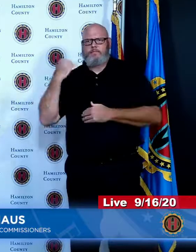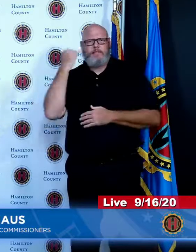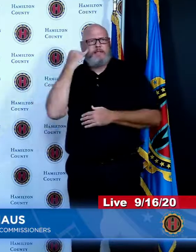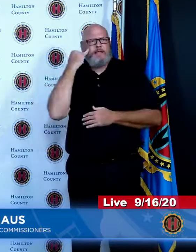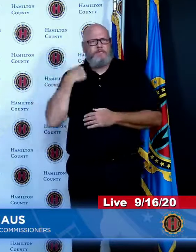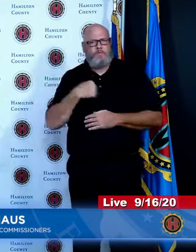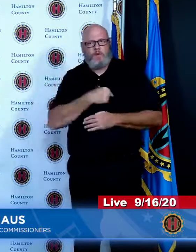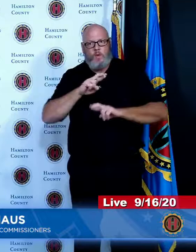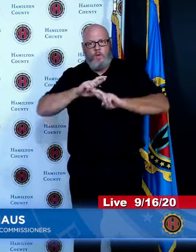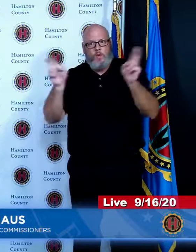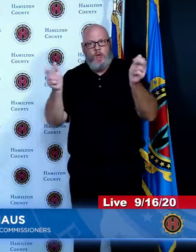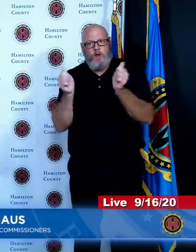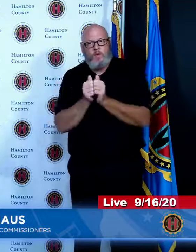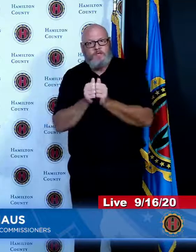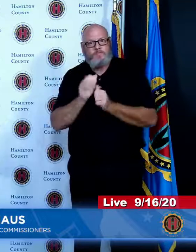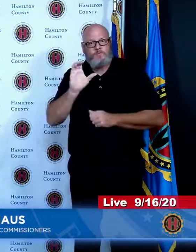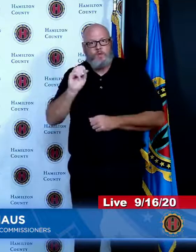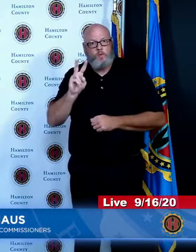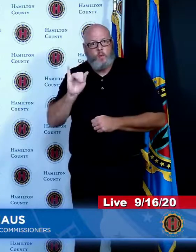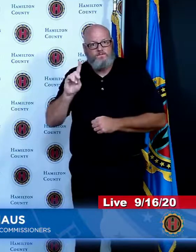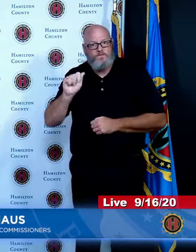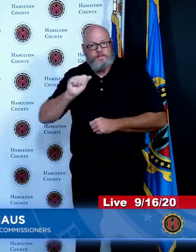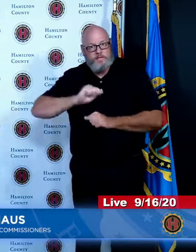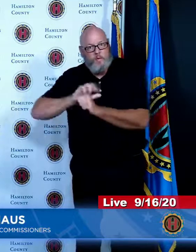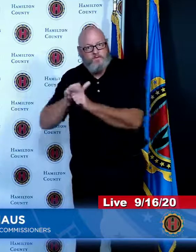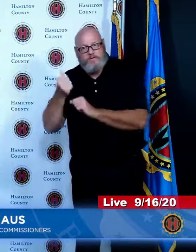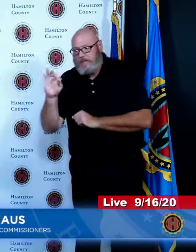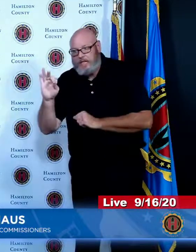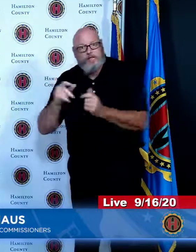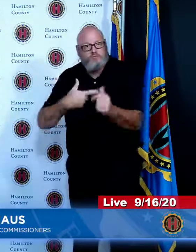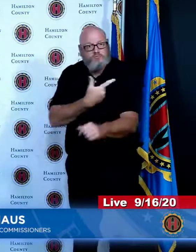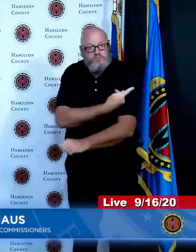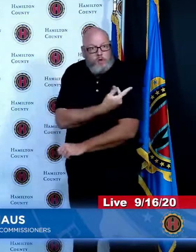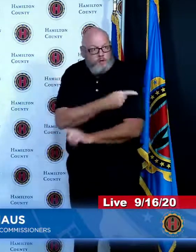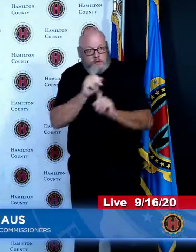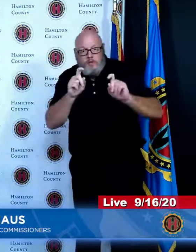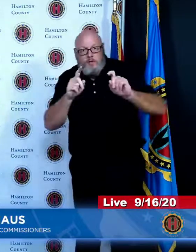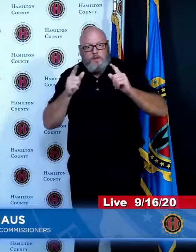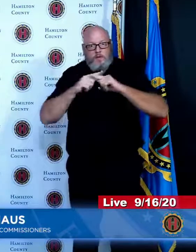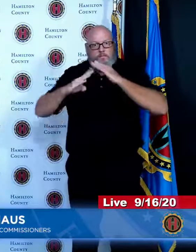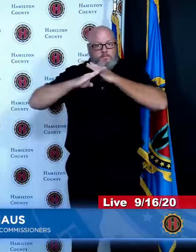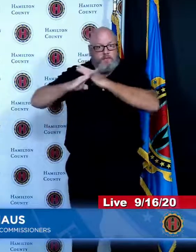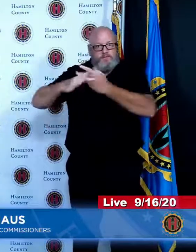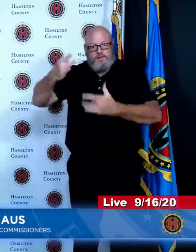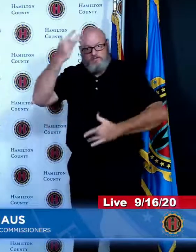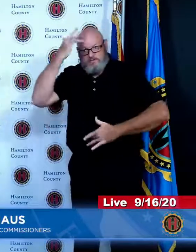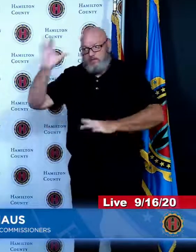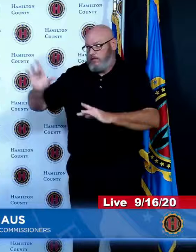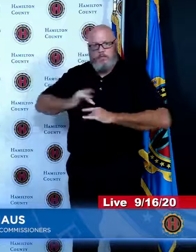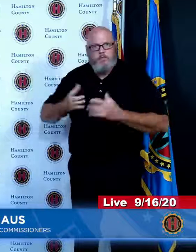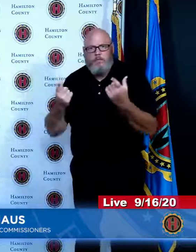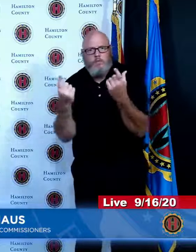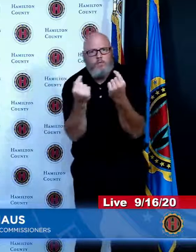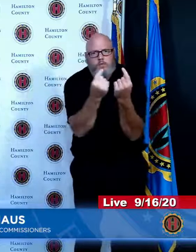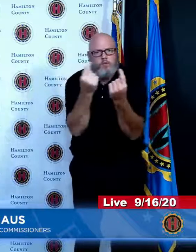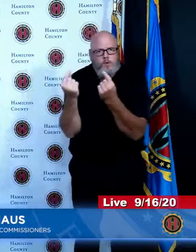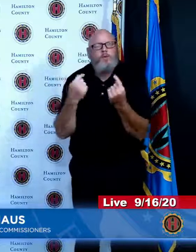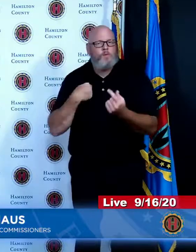reception and distribution of the vaccine and so that's what we're going to talk about today first I have a few announcements so